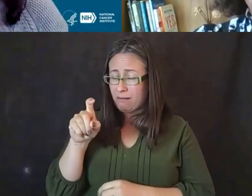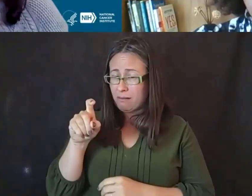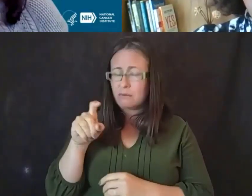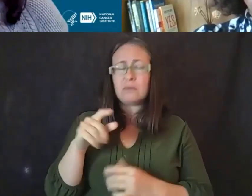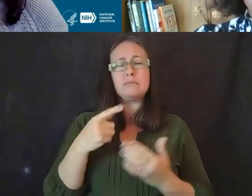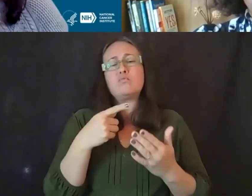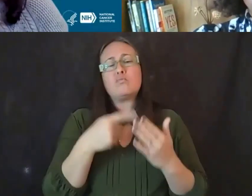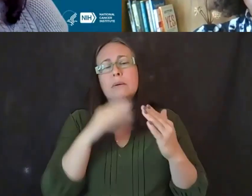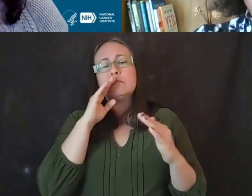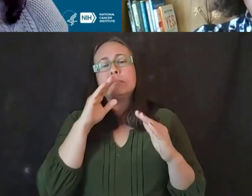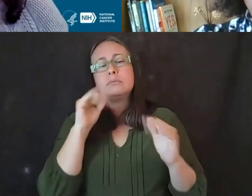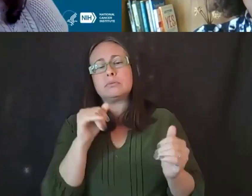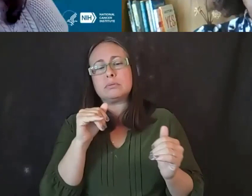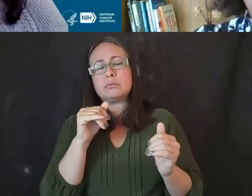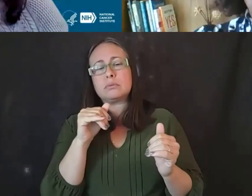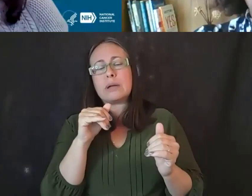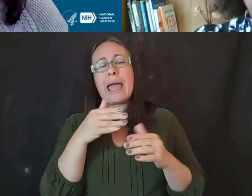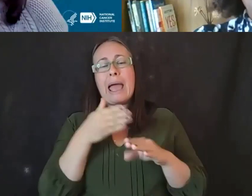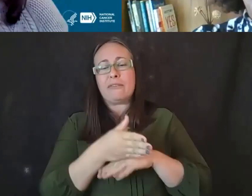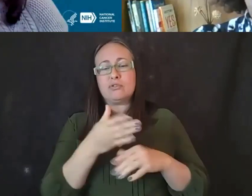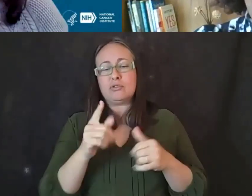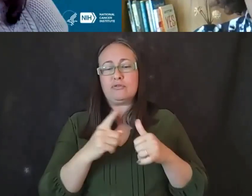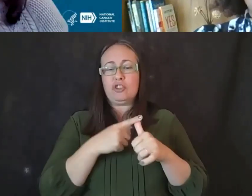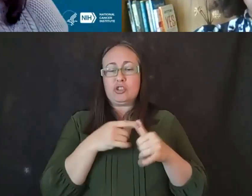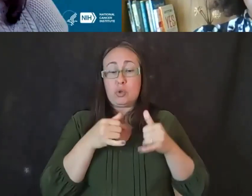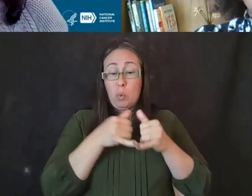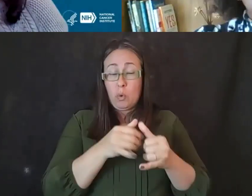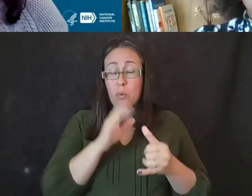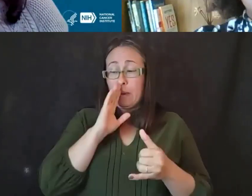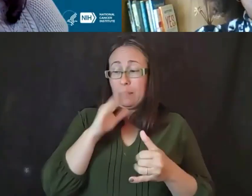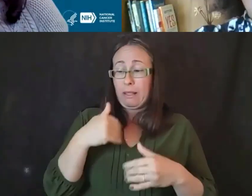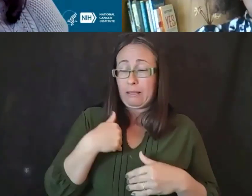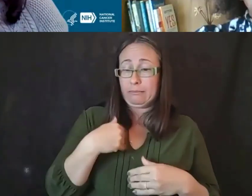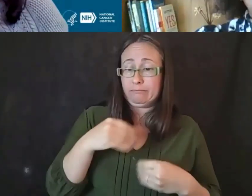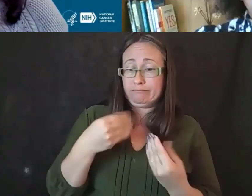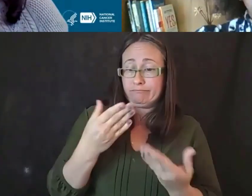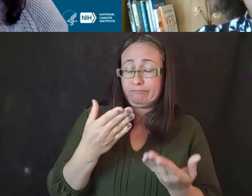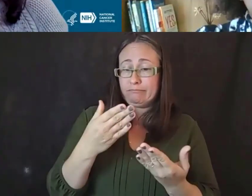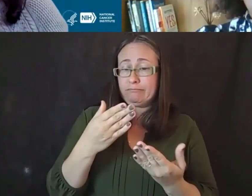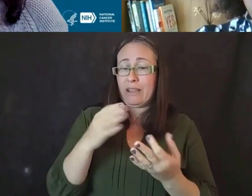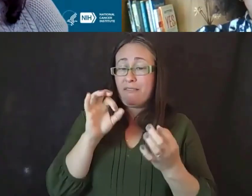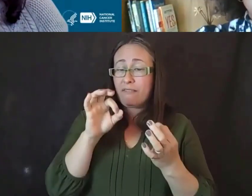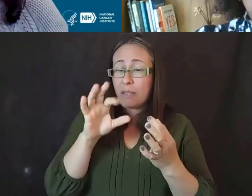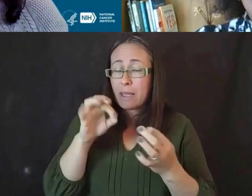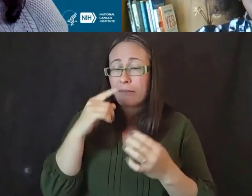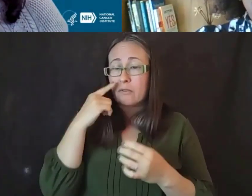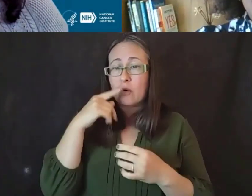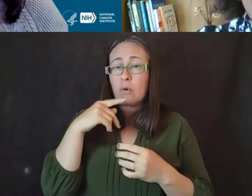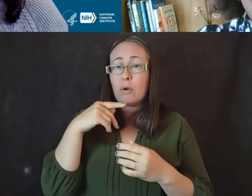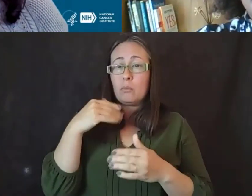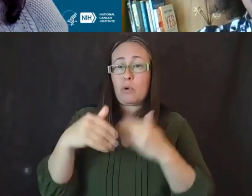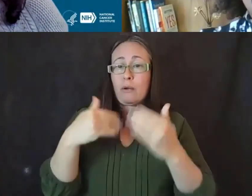However, if you do need supplemental funds, you do have to formally apply